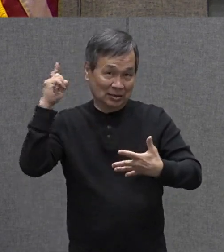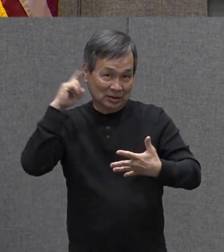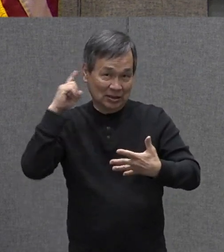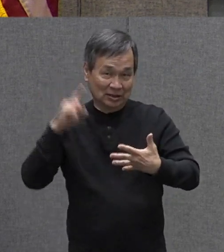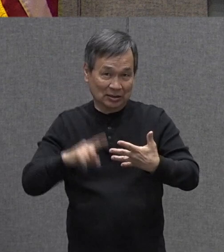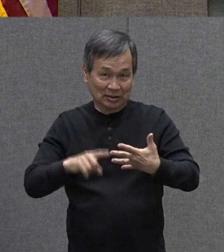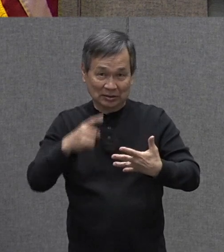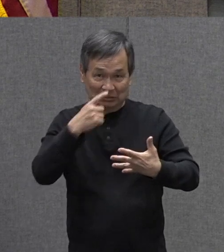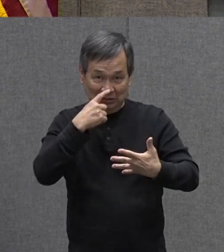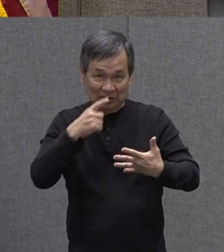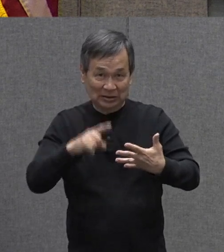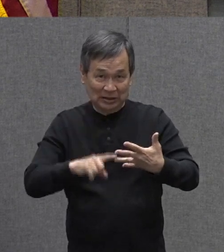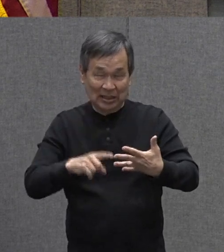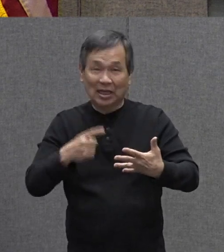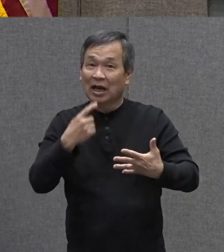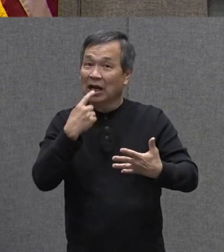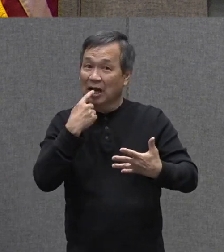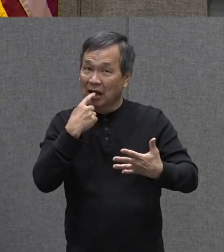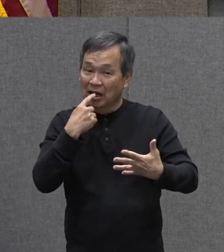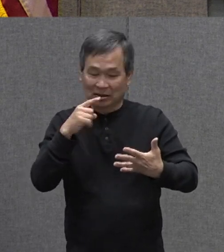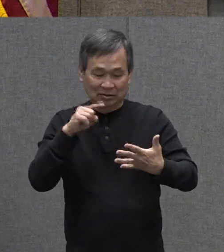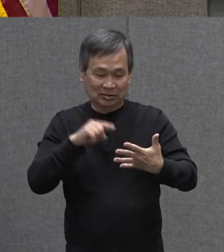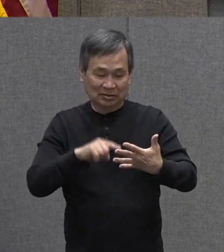taste, and touch.